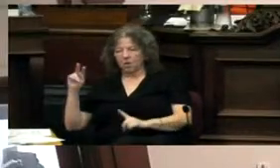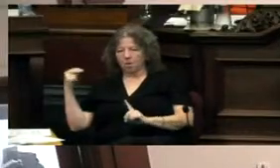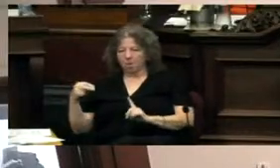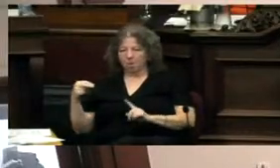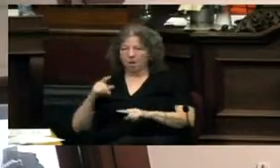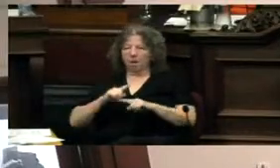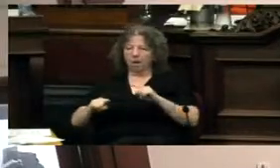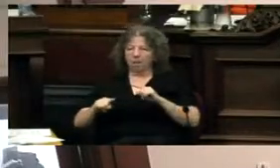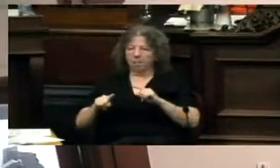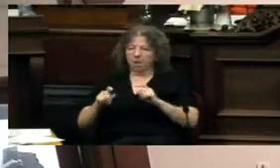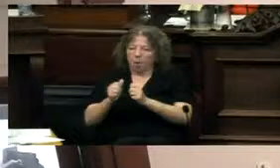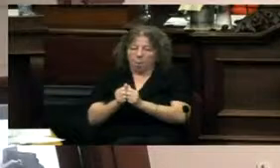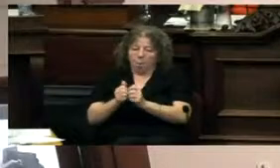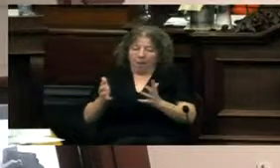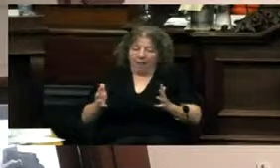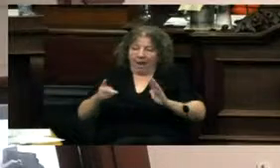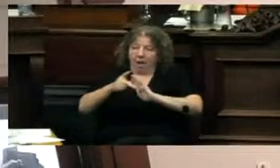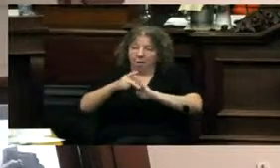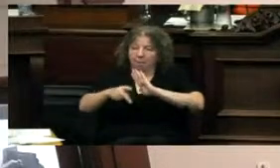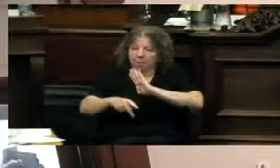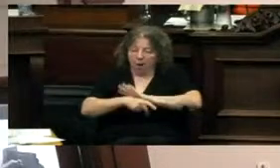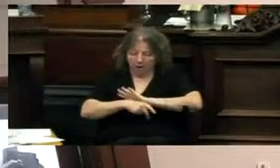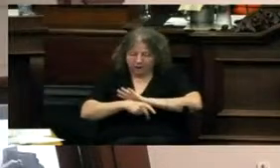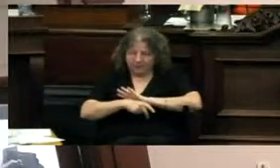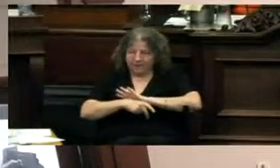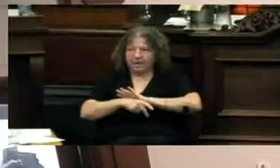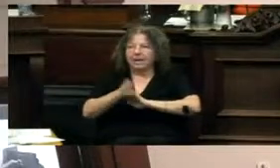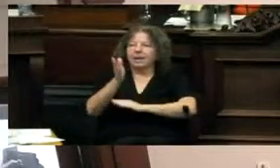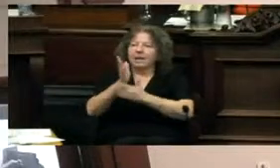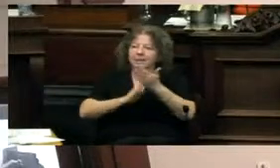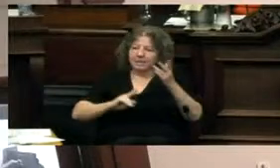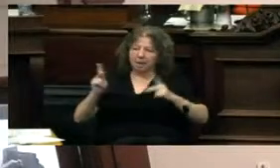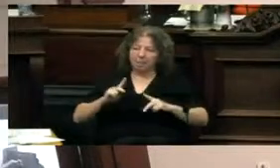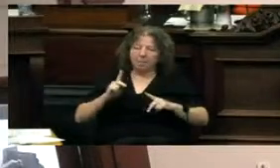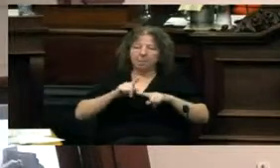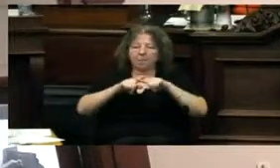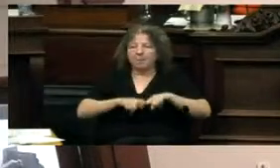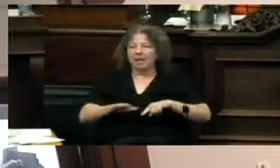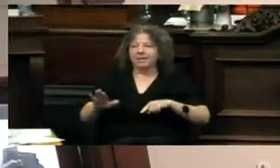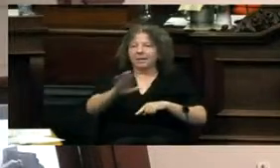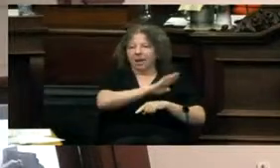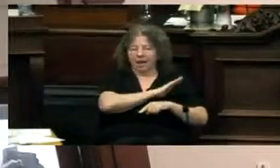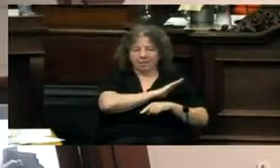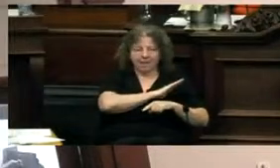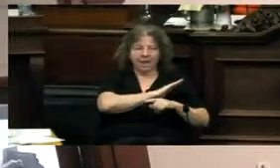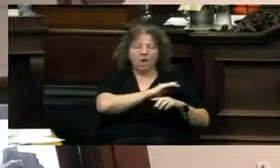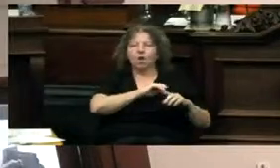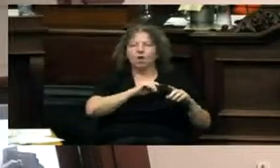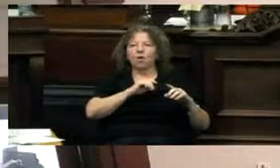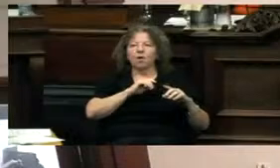Either we change the date or we don't. I appreciate your insight, Council Member Patterson, but without a policy